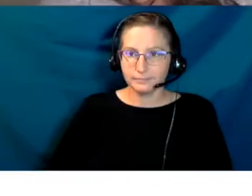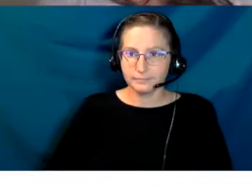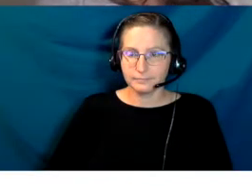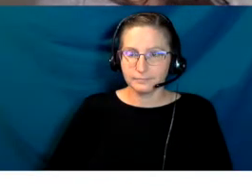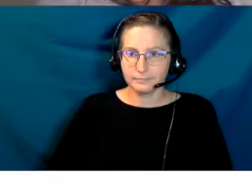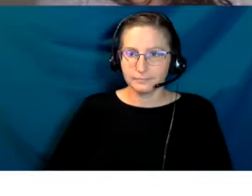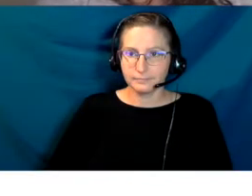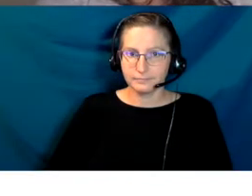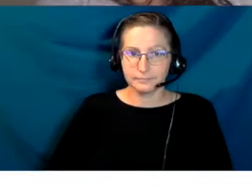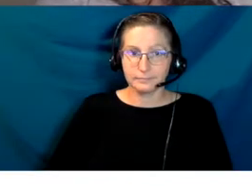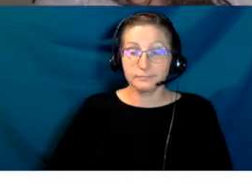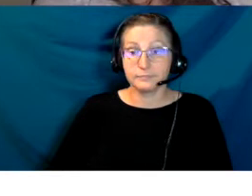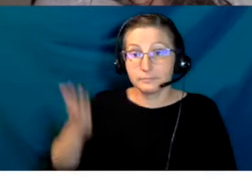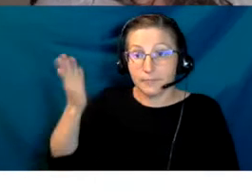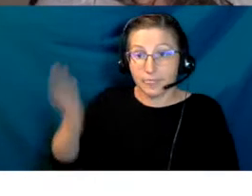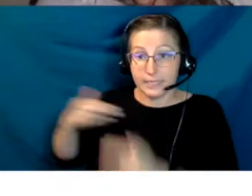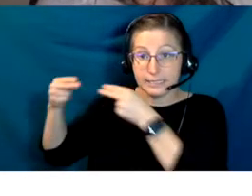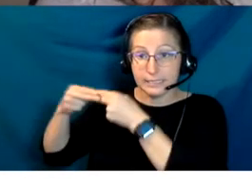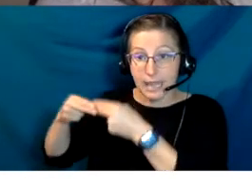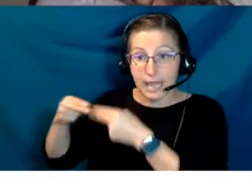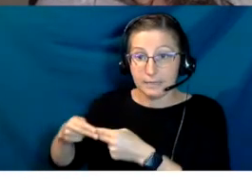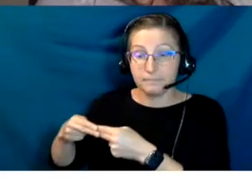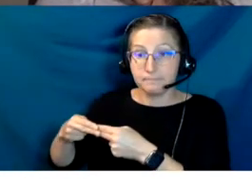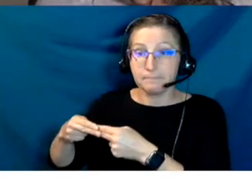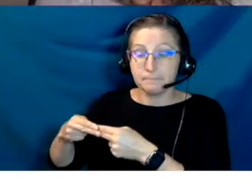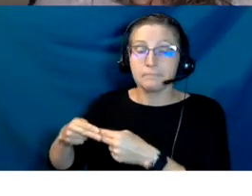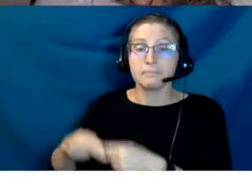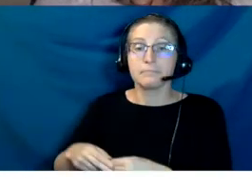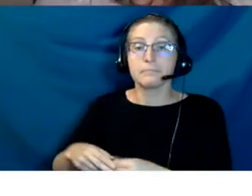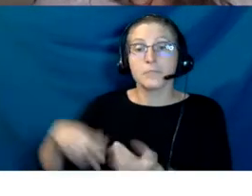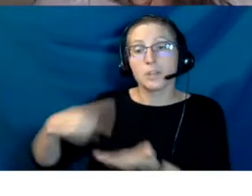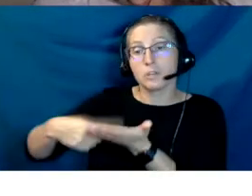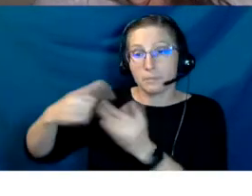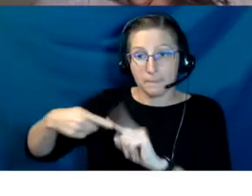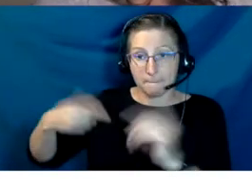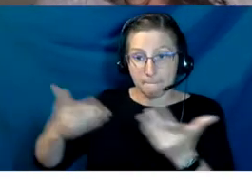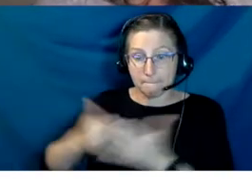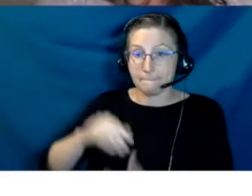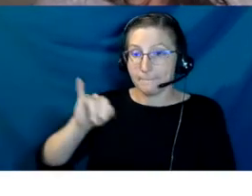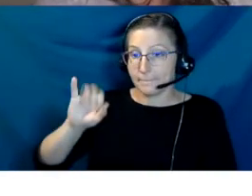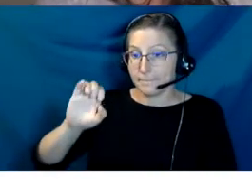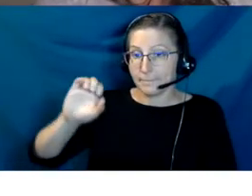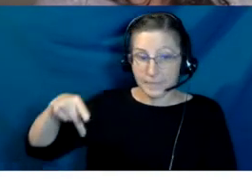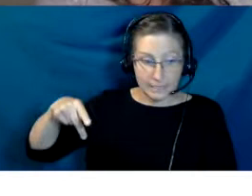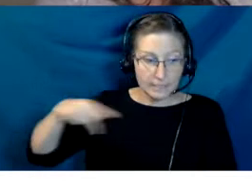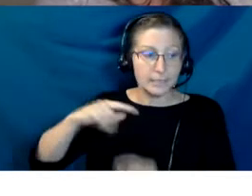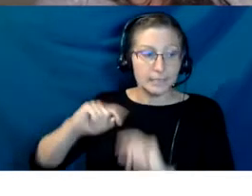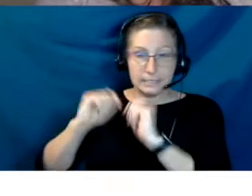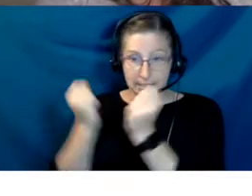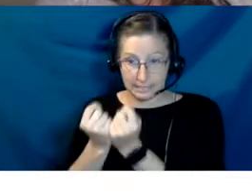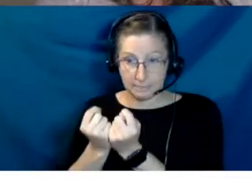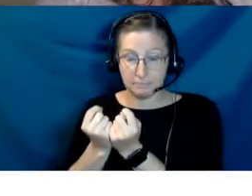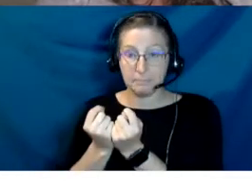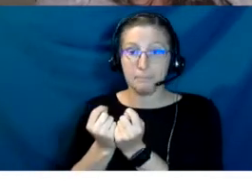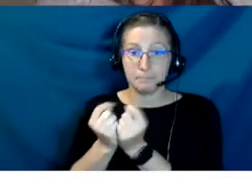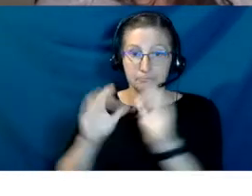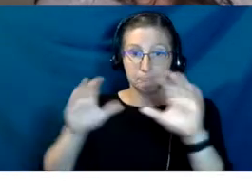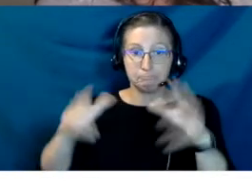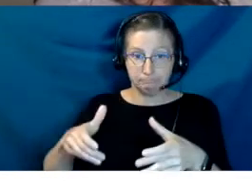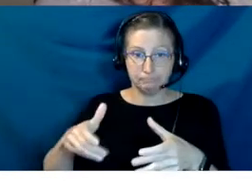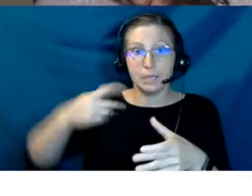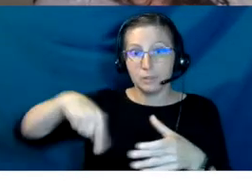This slide refers to when an IEP team is considering the disability category of Deafblindness for